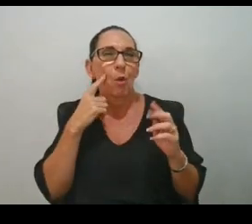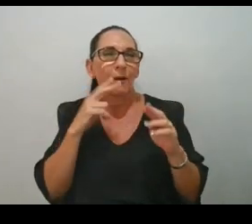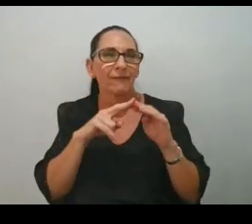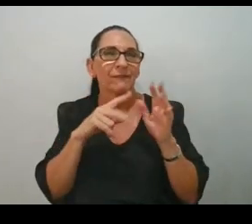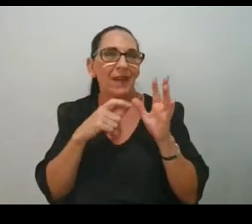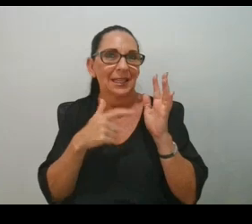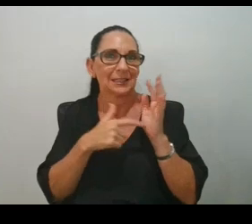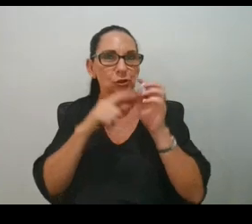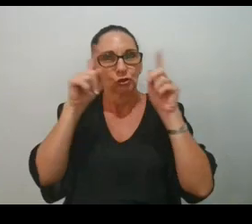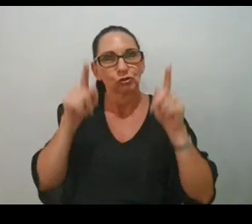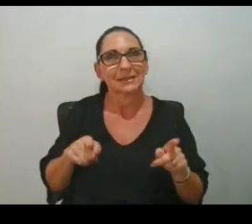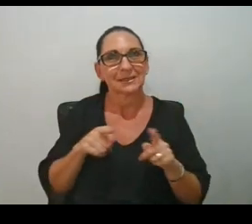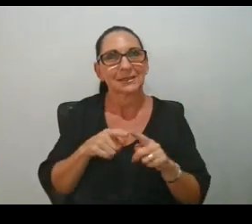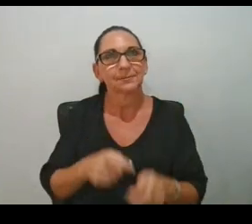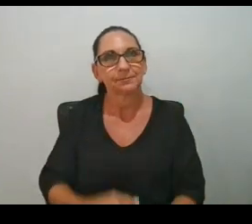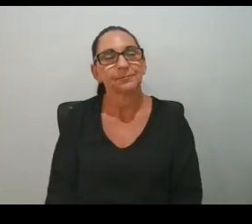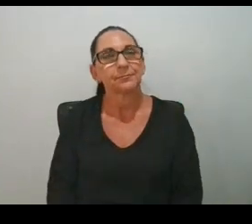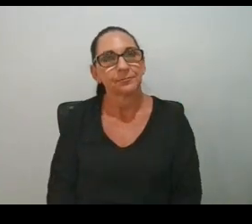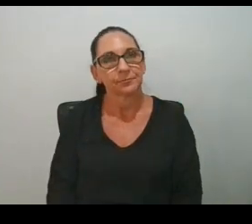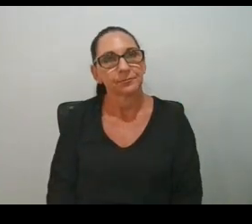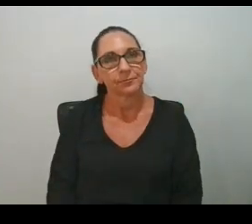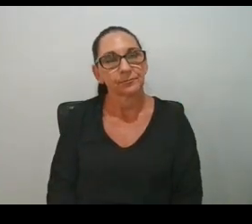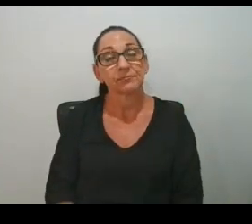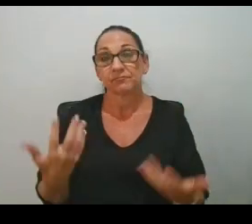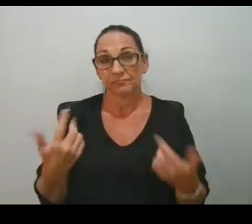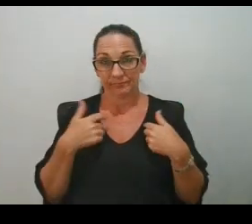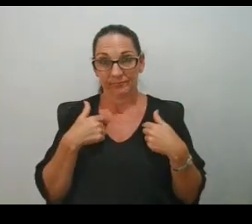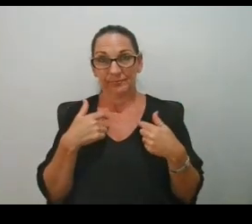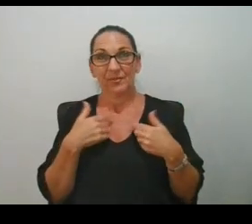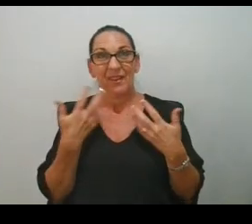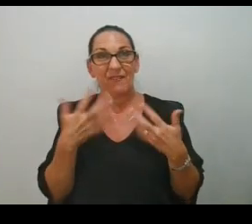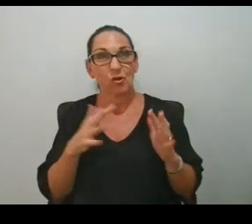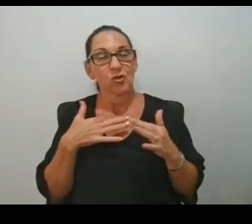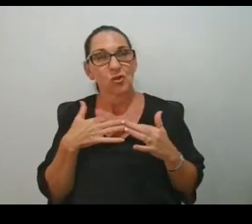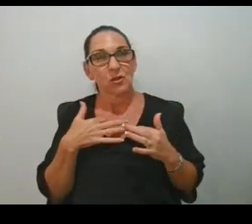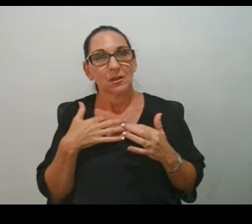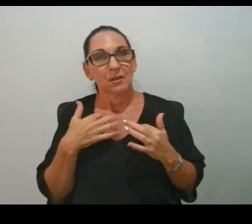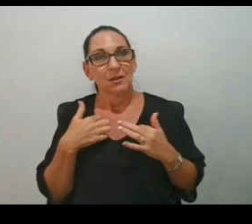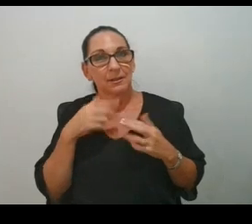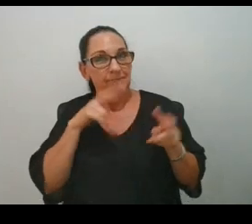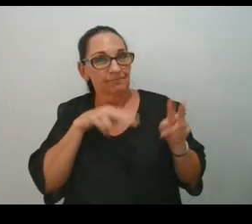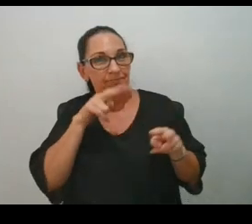ultimately after we've made an assessment on the under the means test there is a consideration as